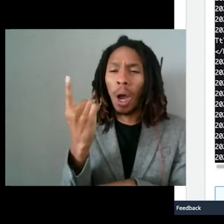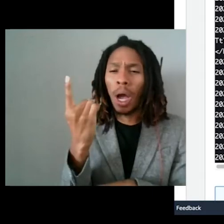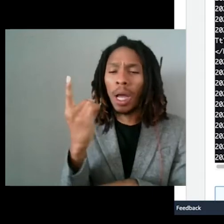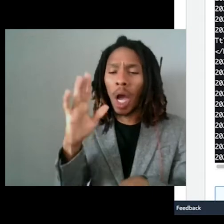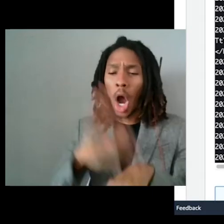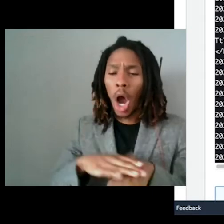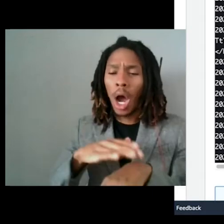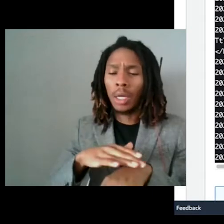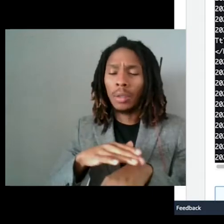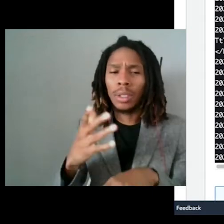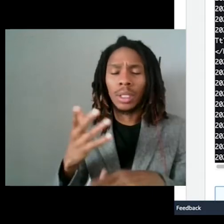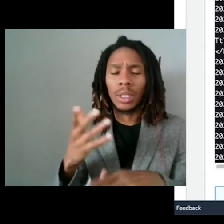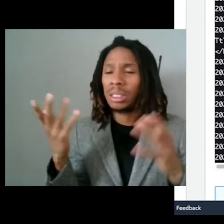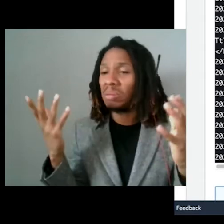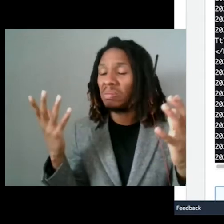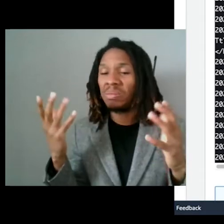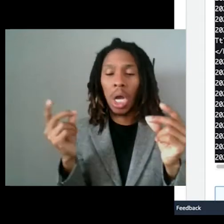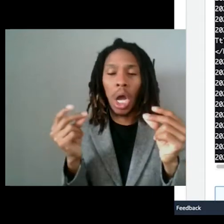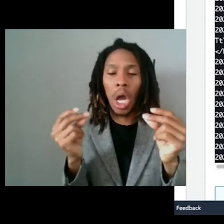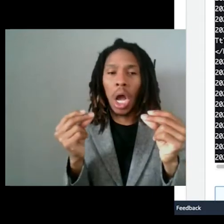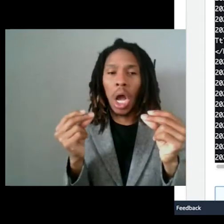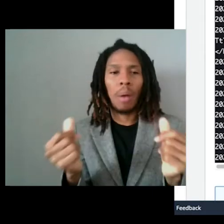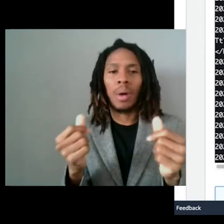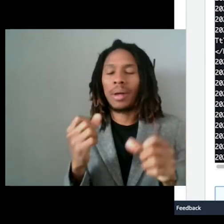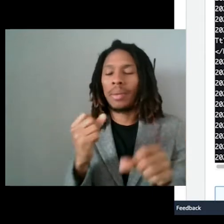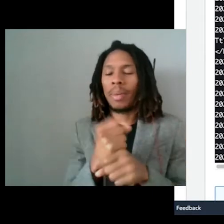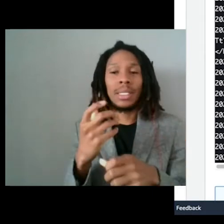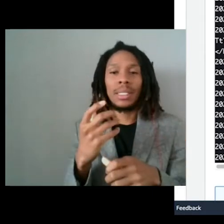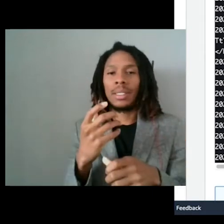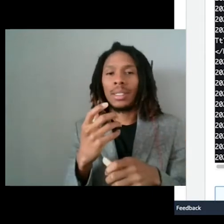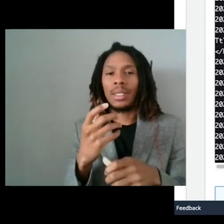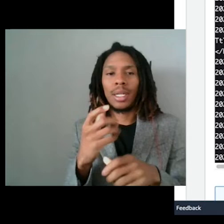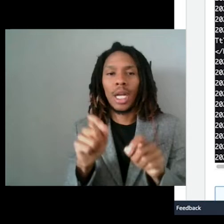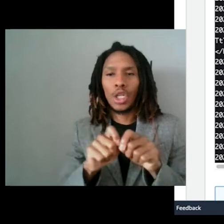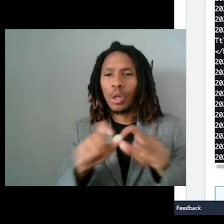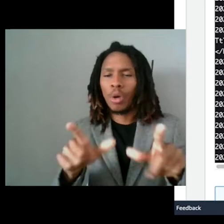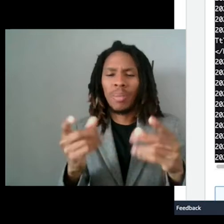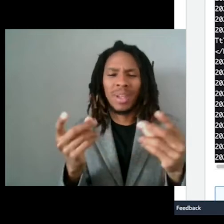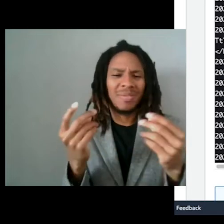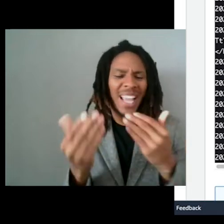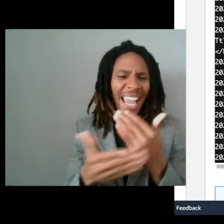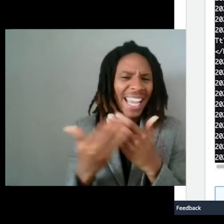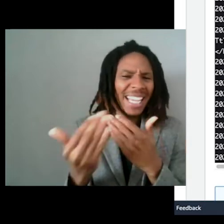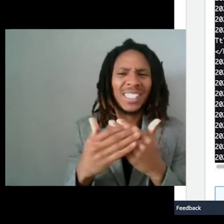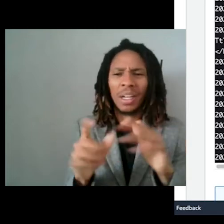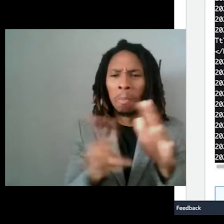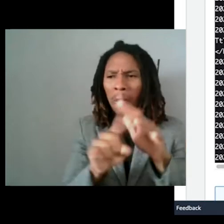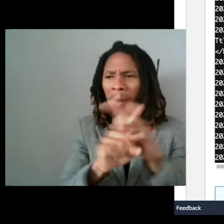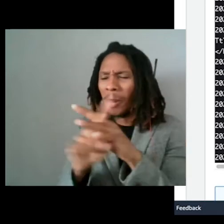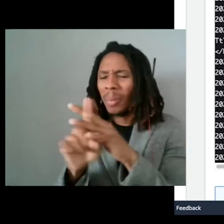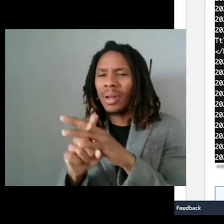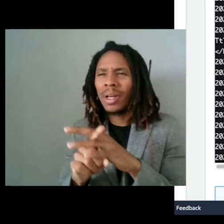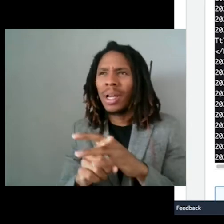it automatically just makes your deployment's a lot quicker, it gets it to come up faster. Why wouldn't customers turn this on?